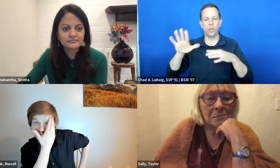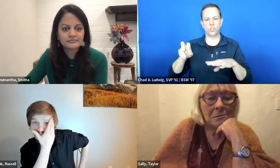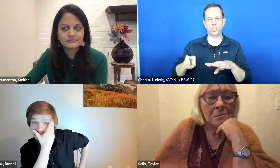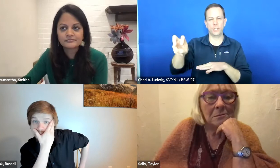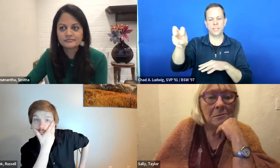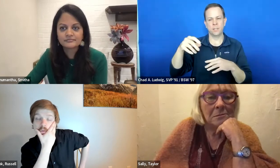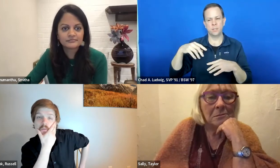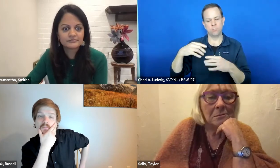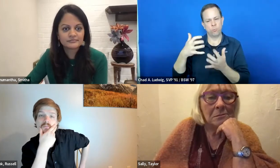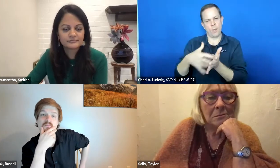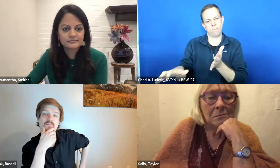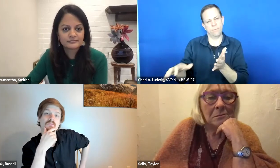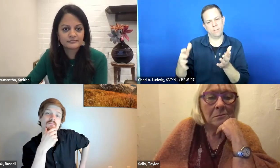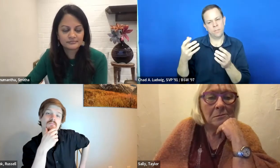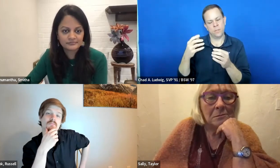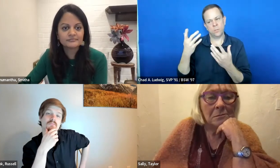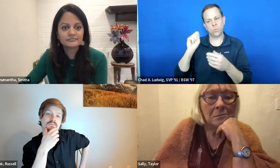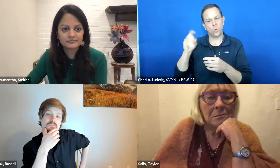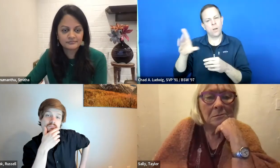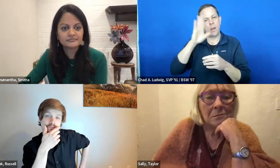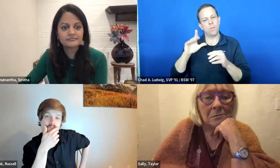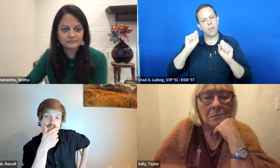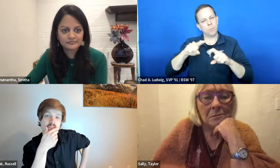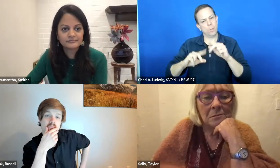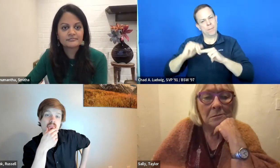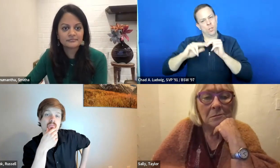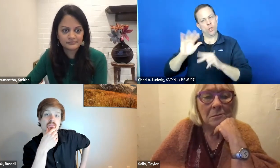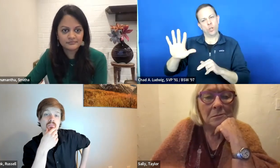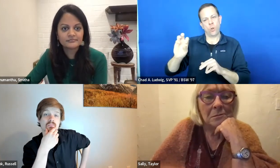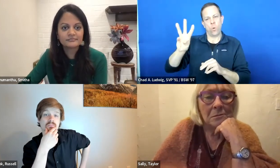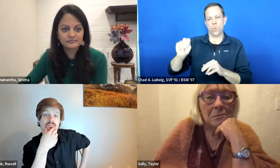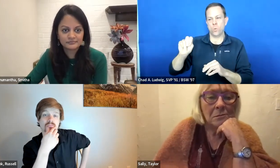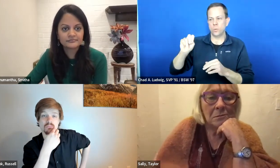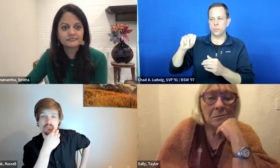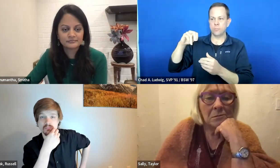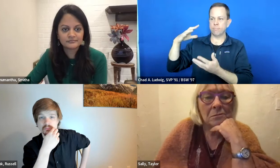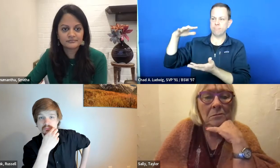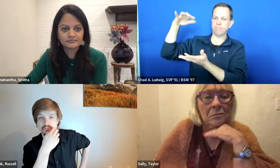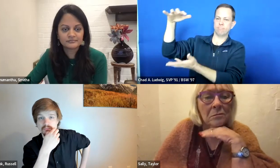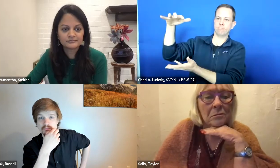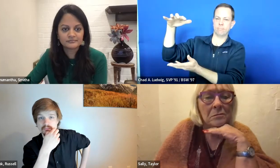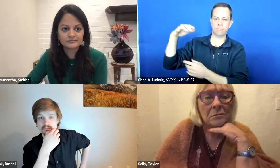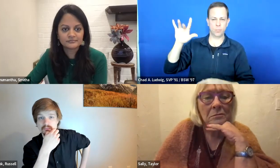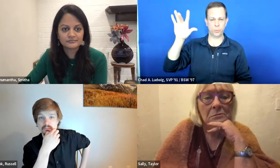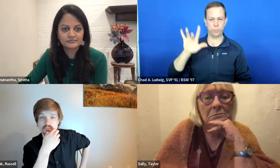and so her journey had been rough, so she was never able to build her own savings.